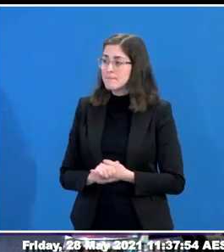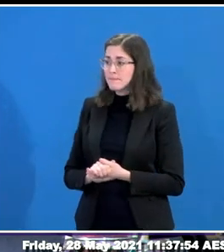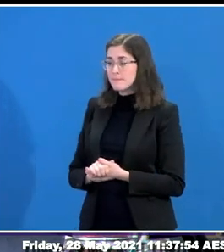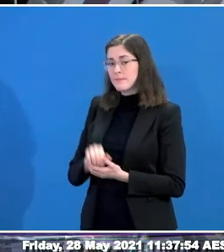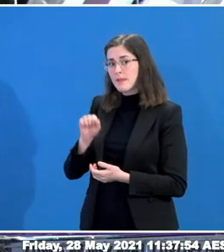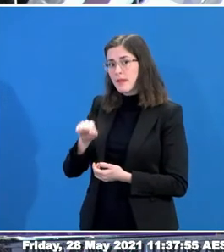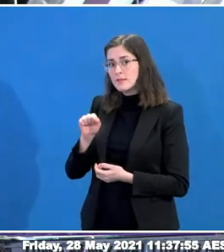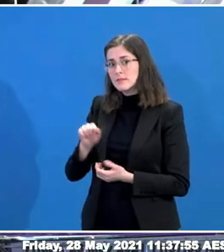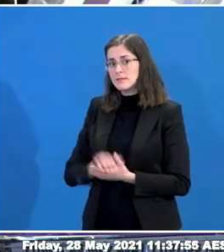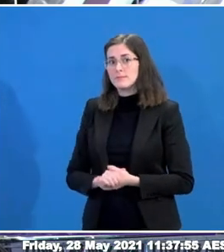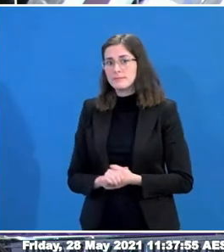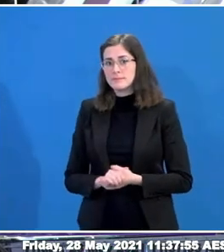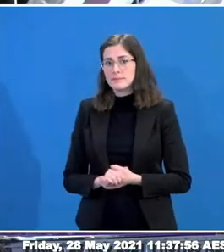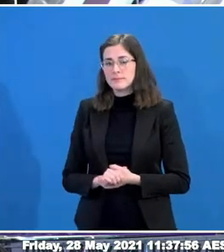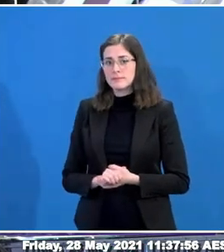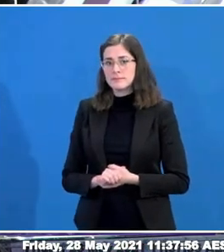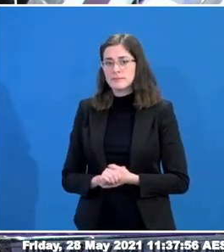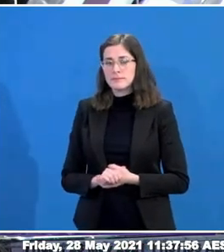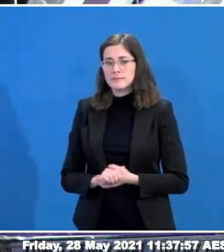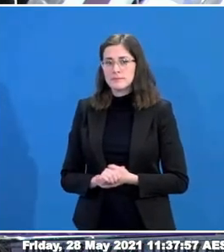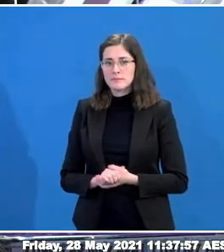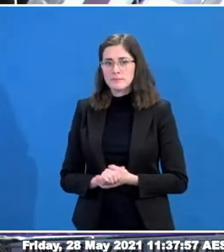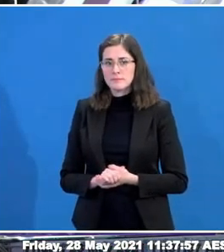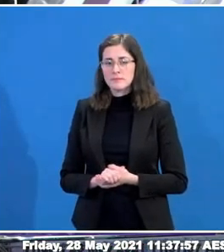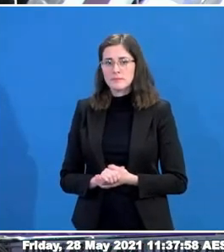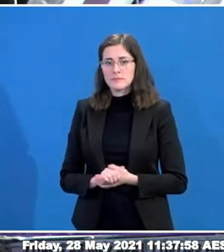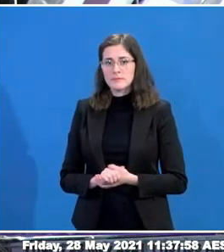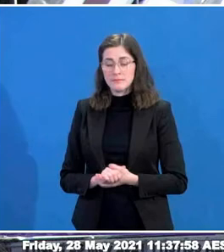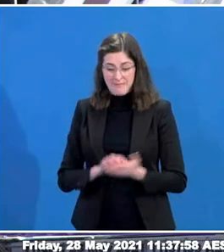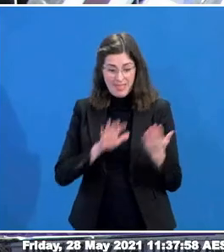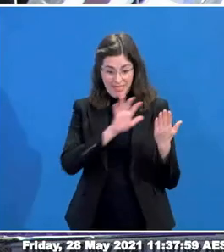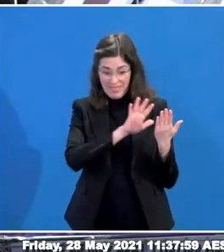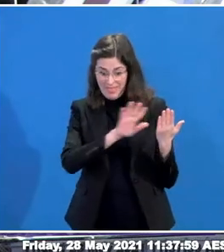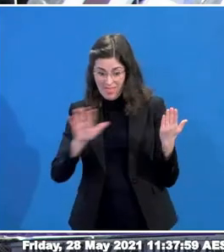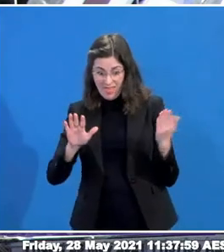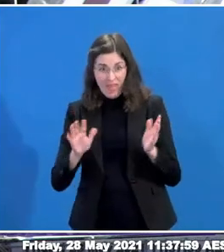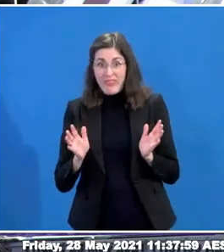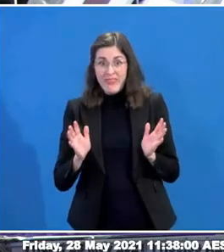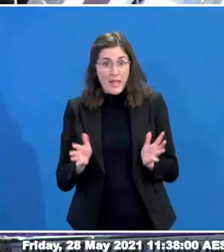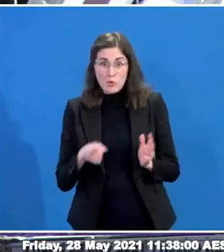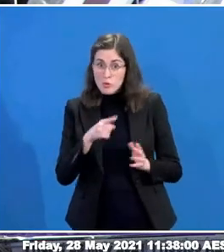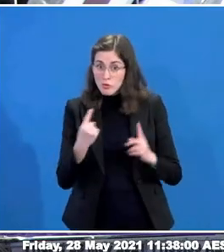Is that the entirety of the changes that have been made at